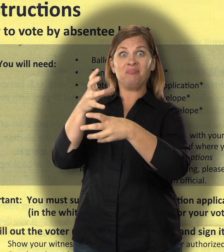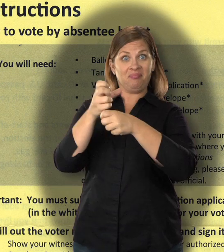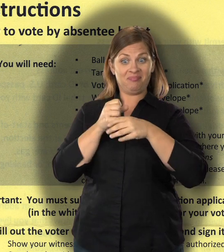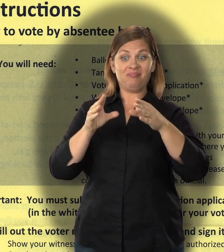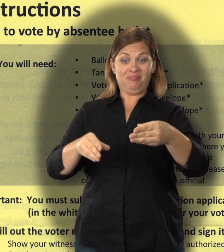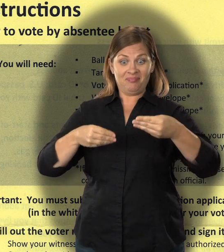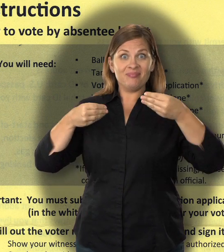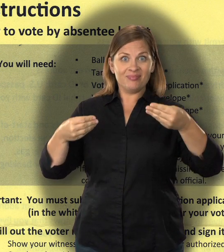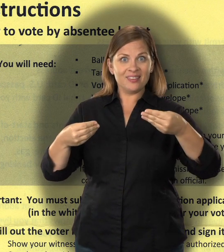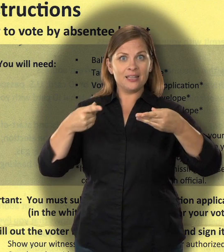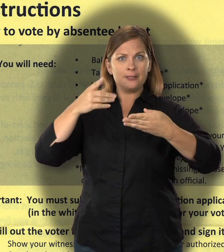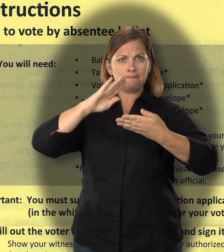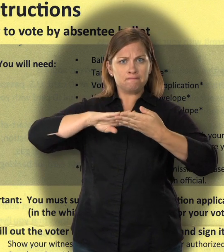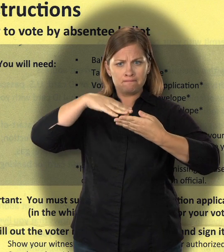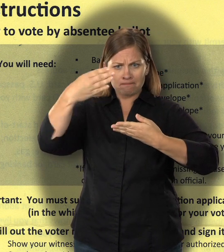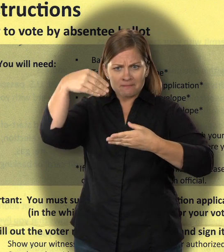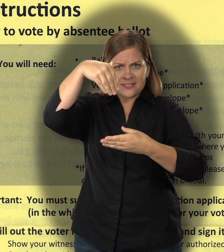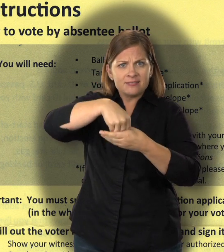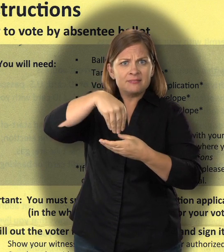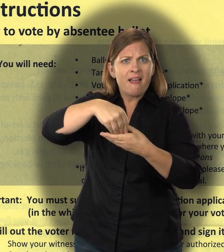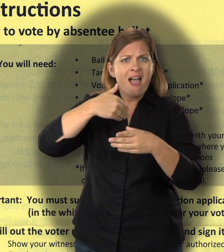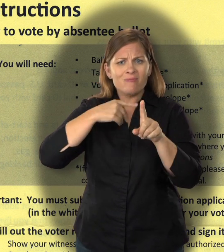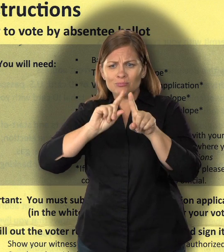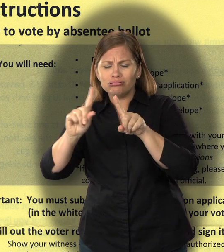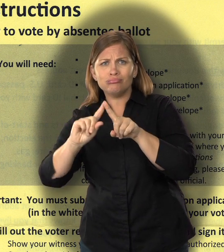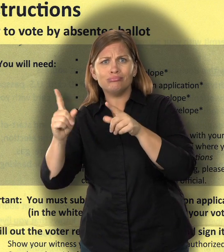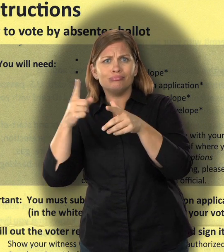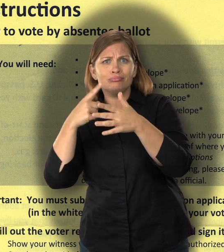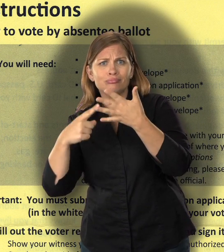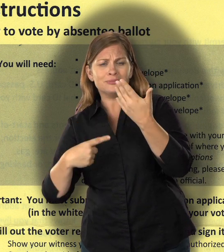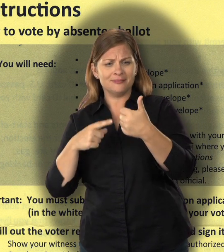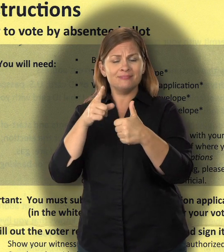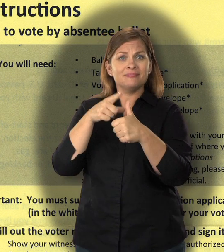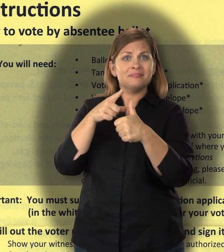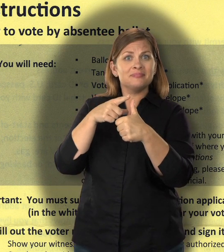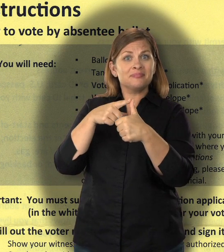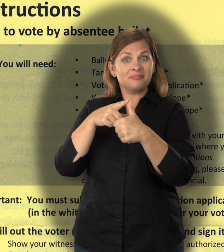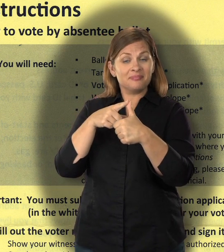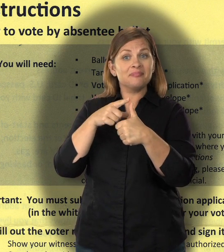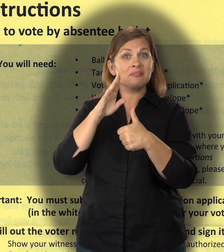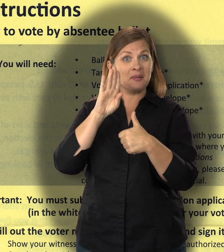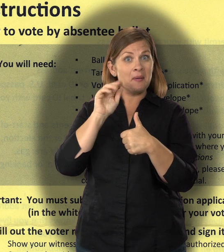Lay out all of the items that came in your packet. There should be a ballot, the instruction sheet,